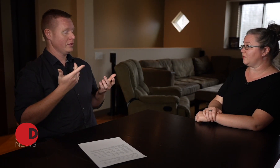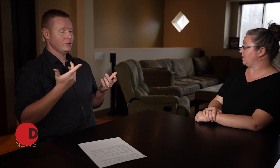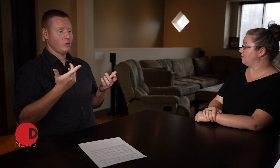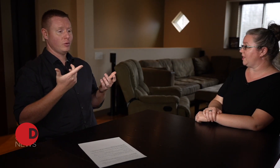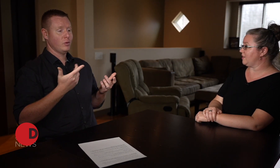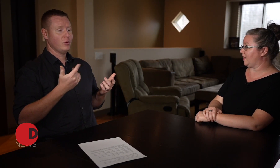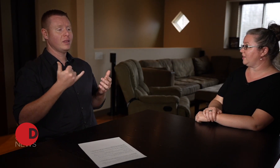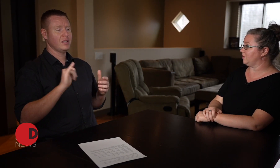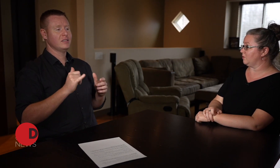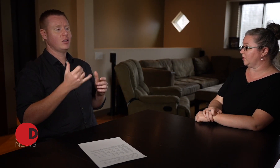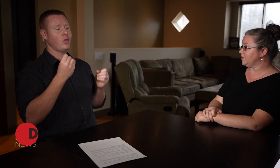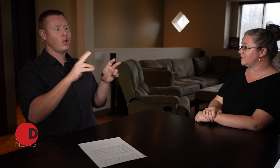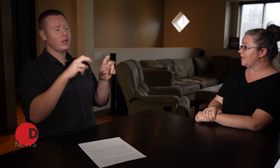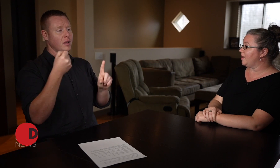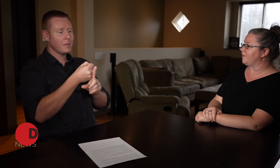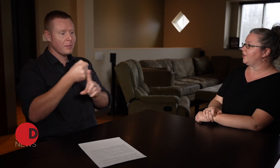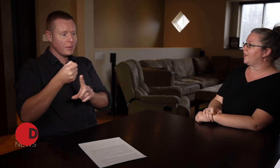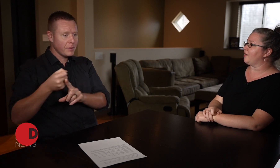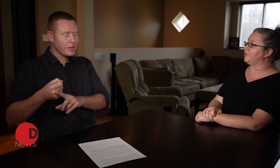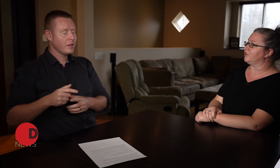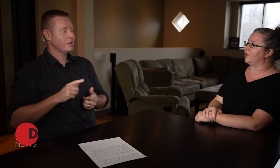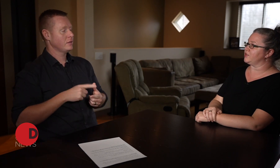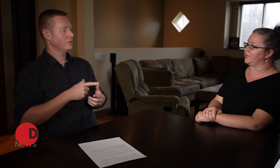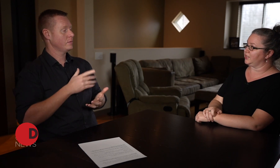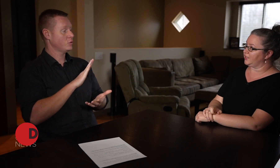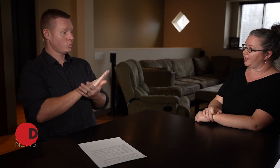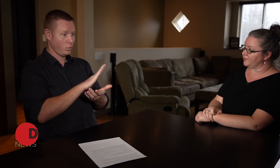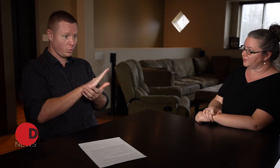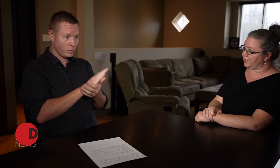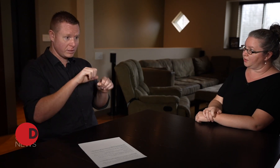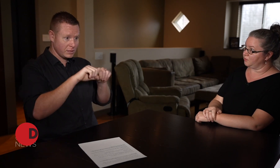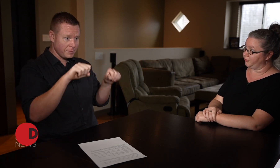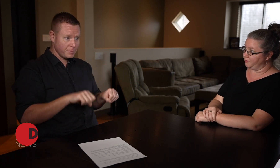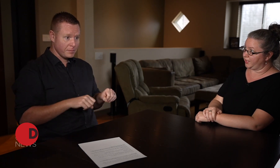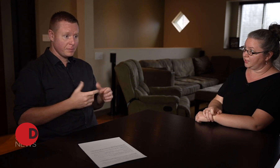in the Deaf community including school systems.